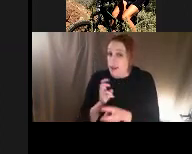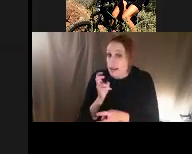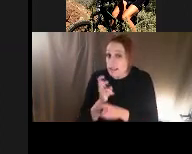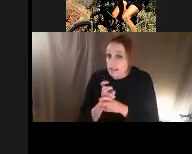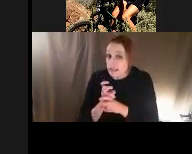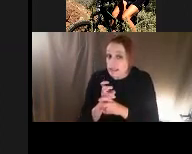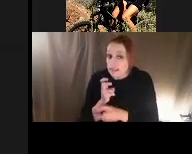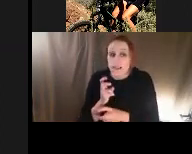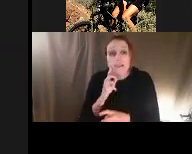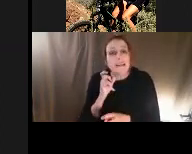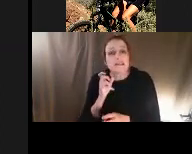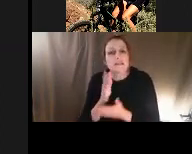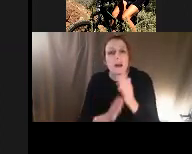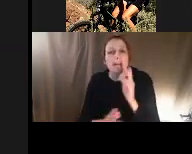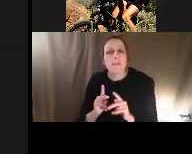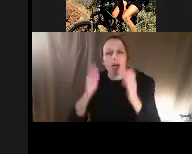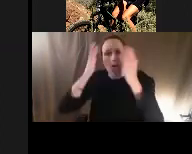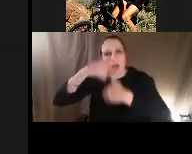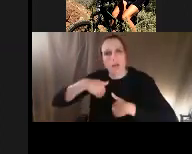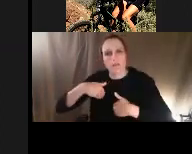might experience and so when you're working with